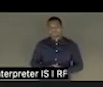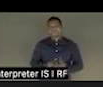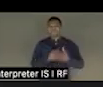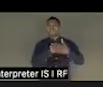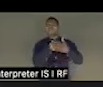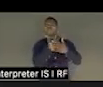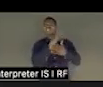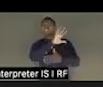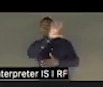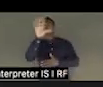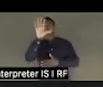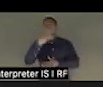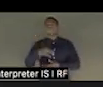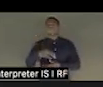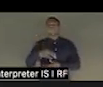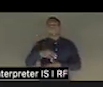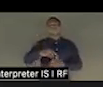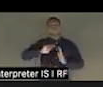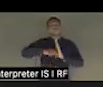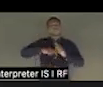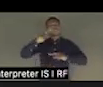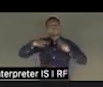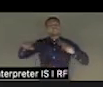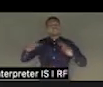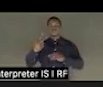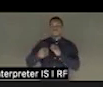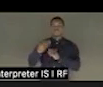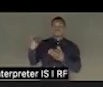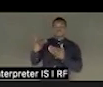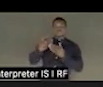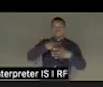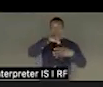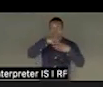So it's interesting because no matter if you